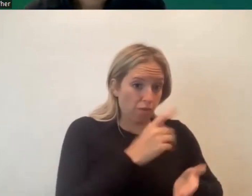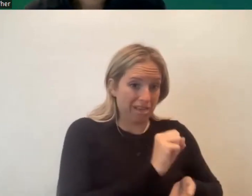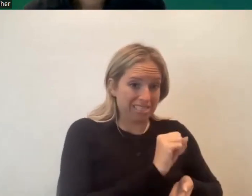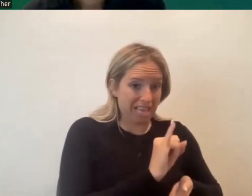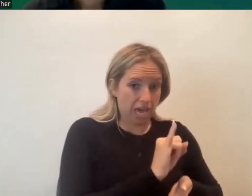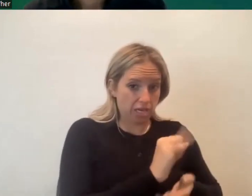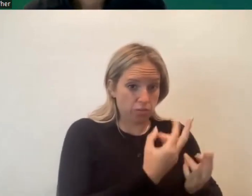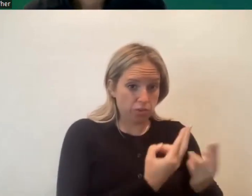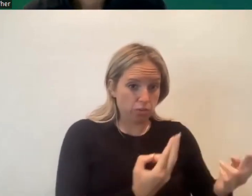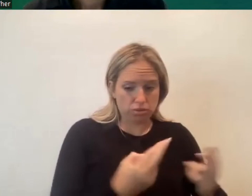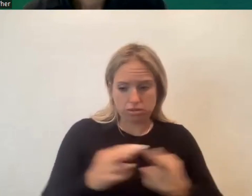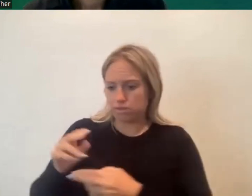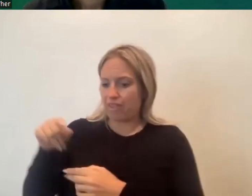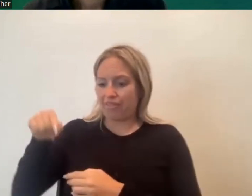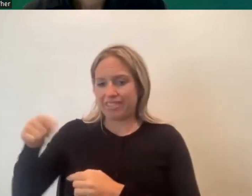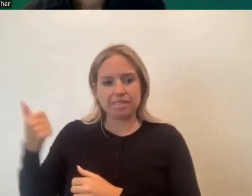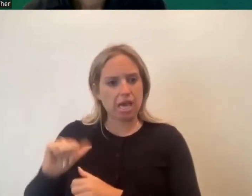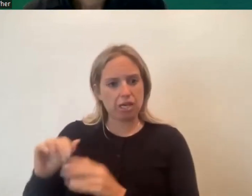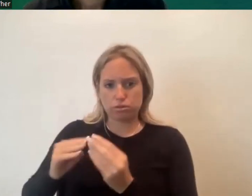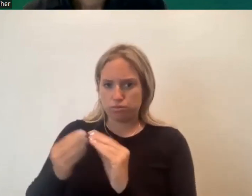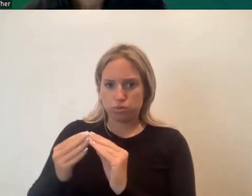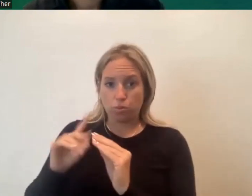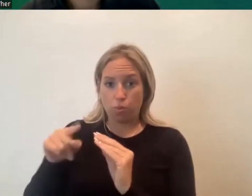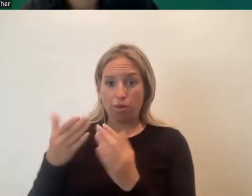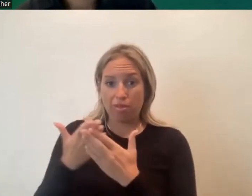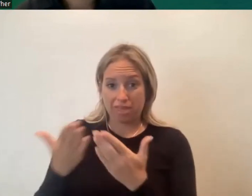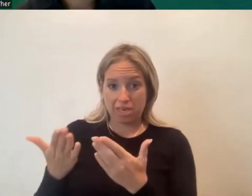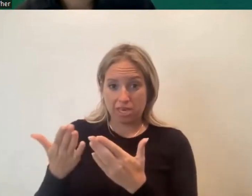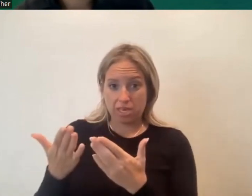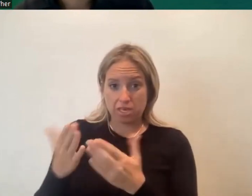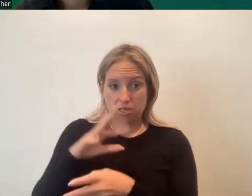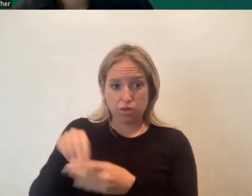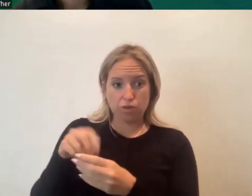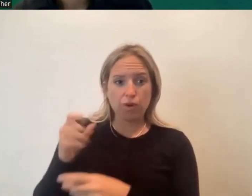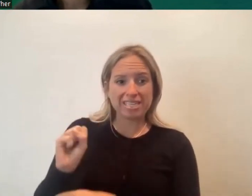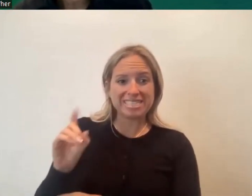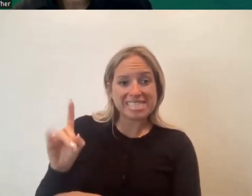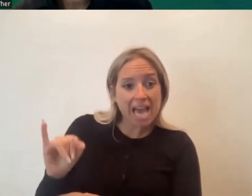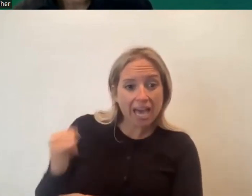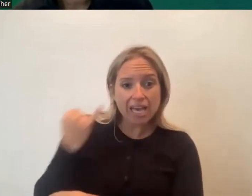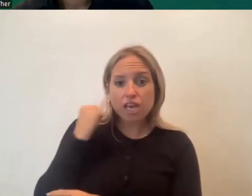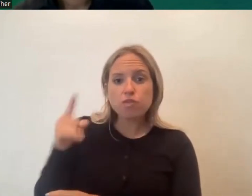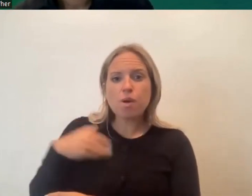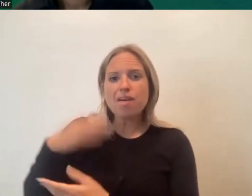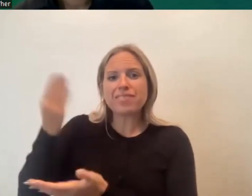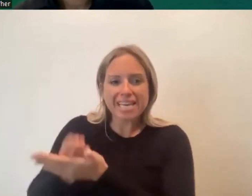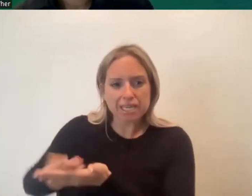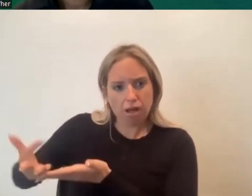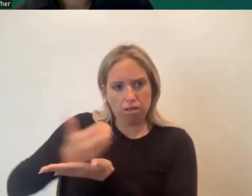The only thing that really matters for SSDI is if you have income while you're receiving benefits.